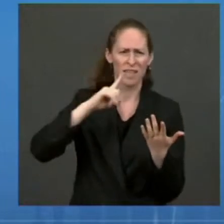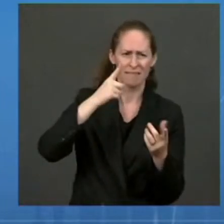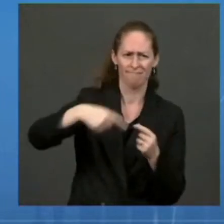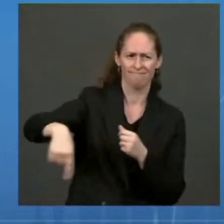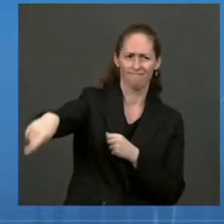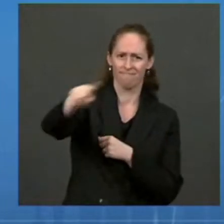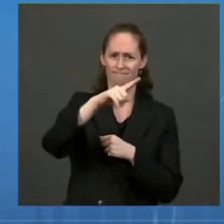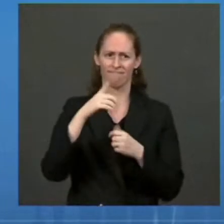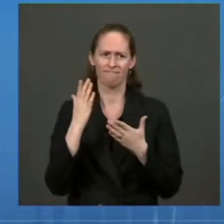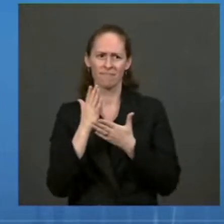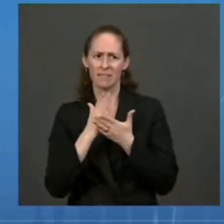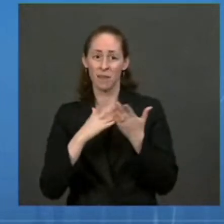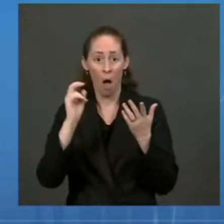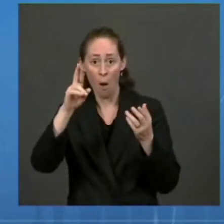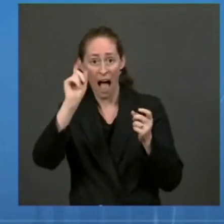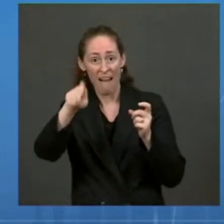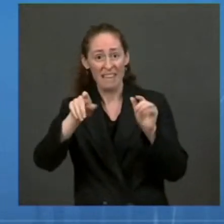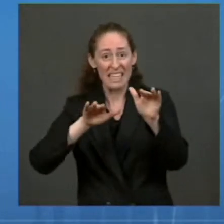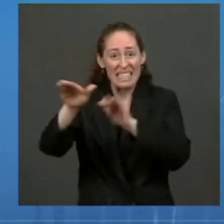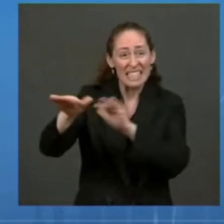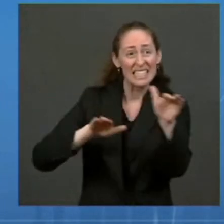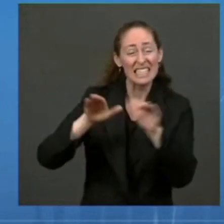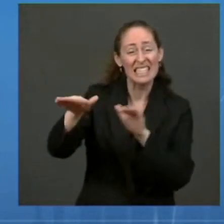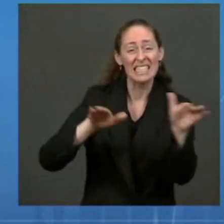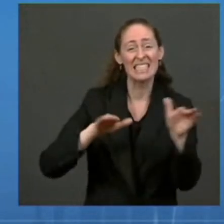PROGRAMS, LOTTERIES AND THE